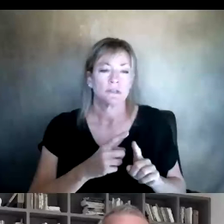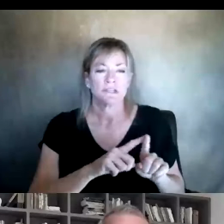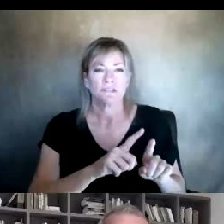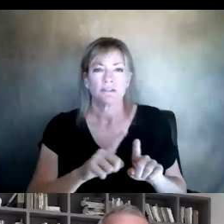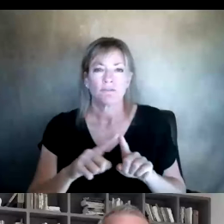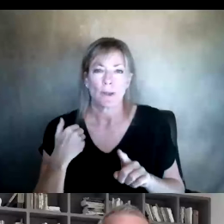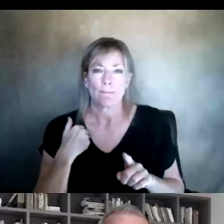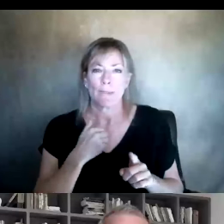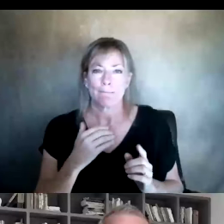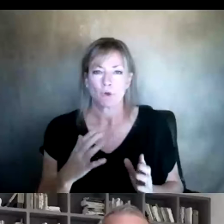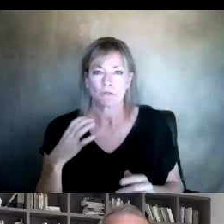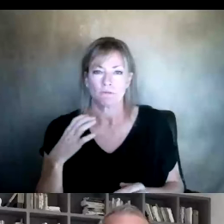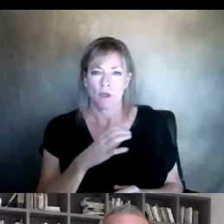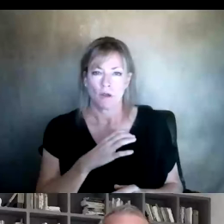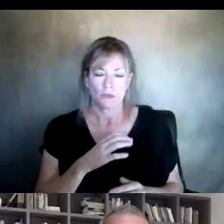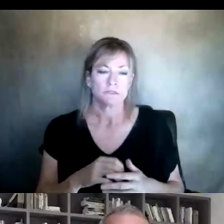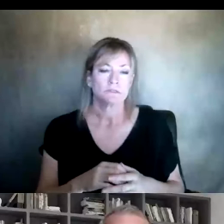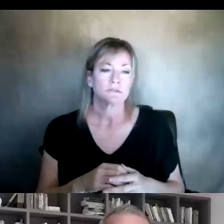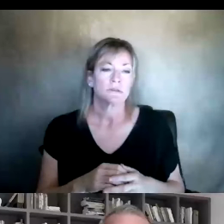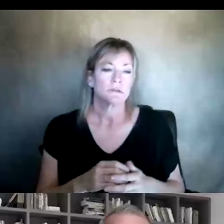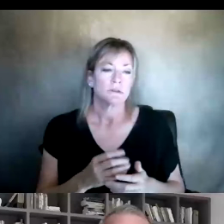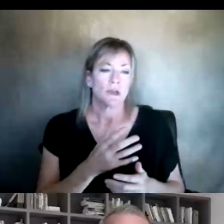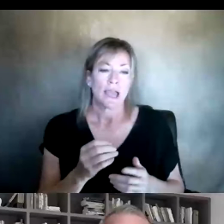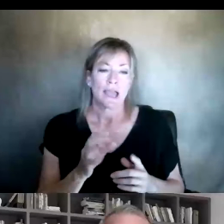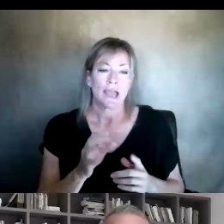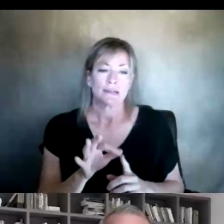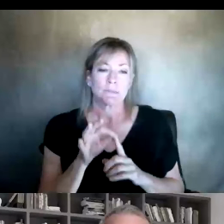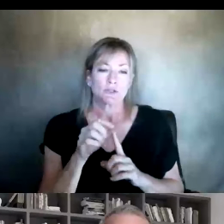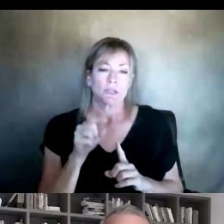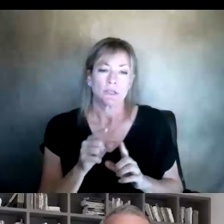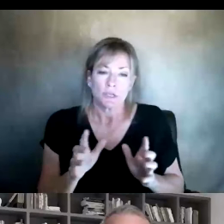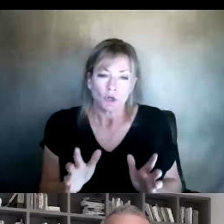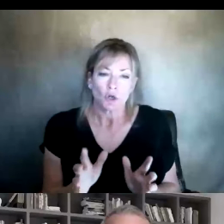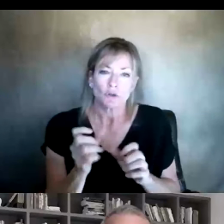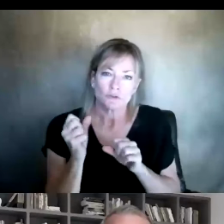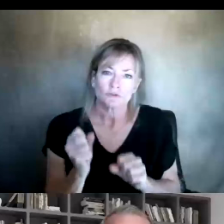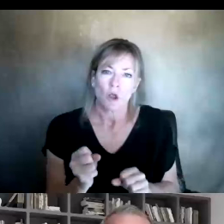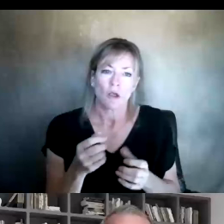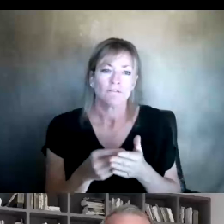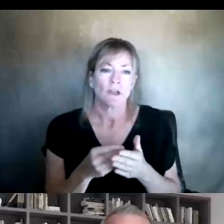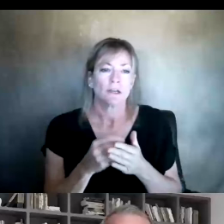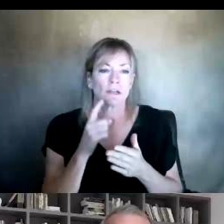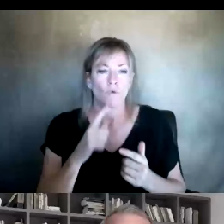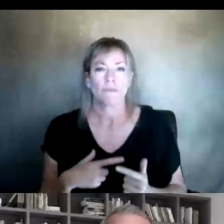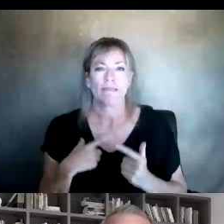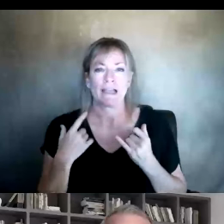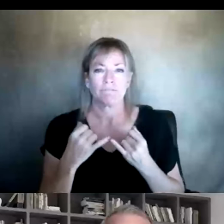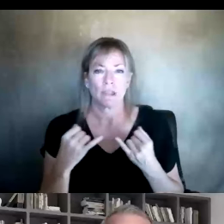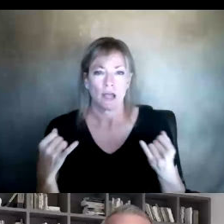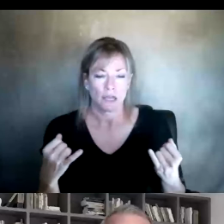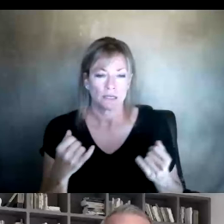CONGRESS AND IT URGED FOR FUNDING FROM THE LIFELINE ITSELF,